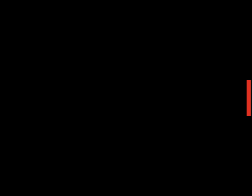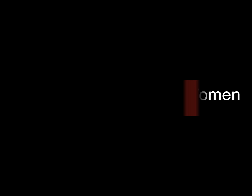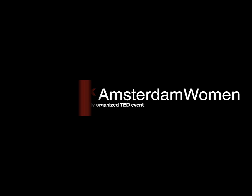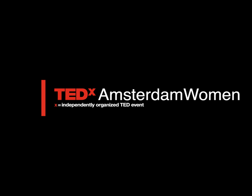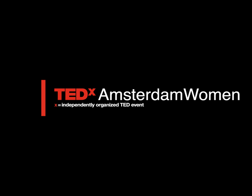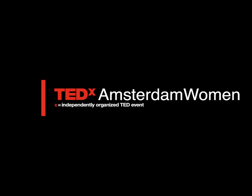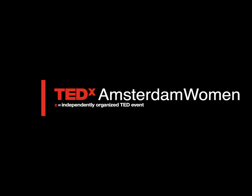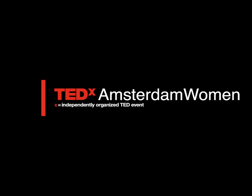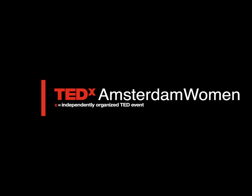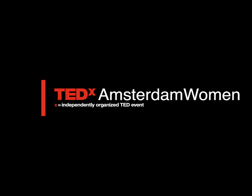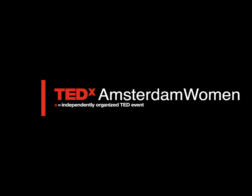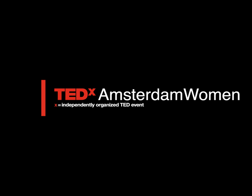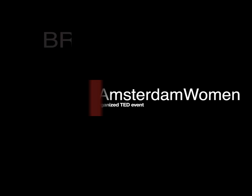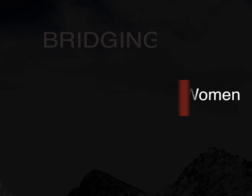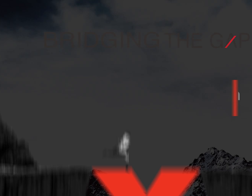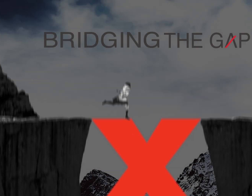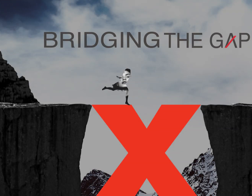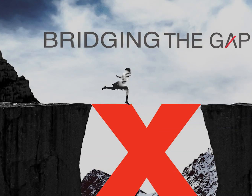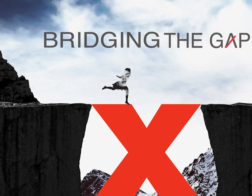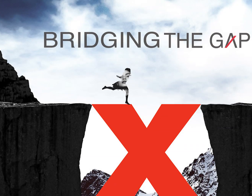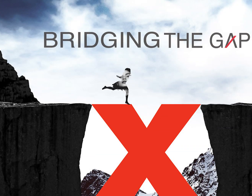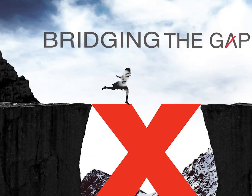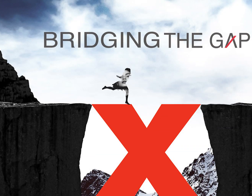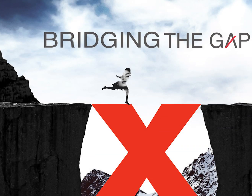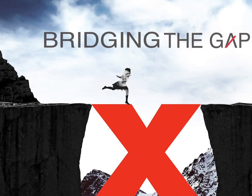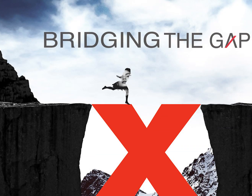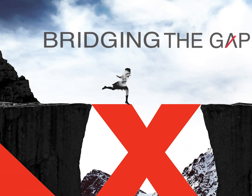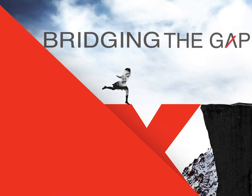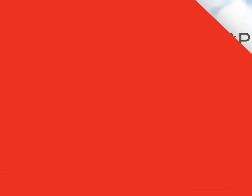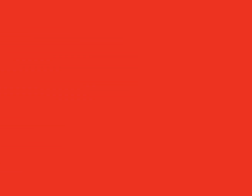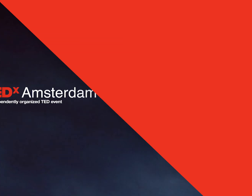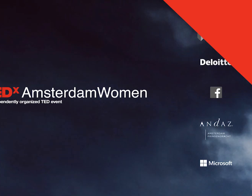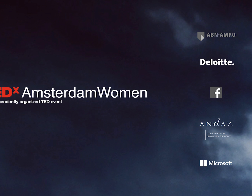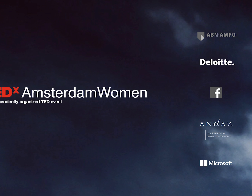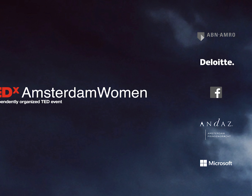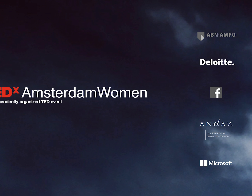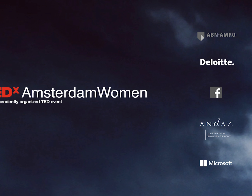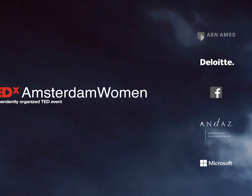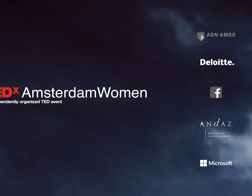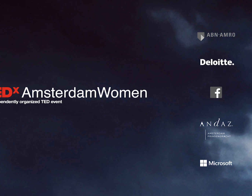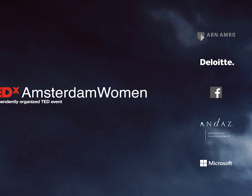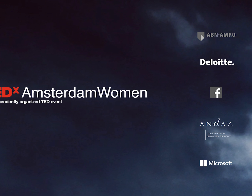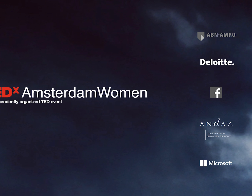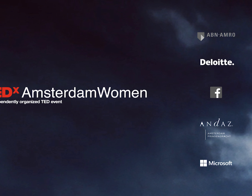Translator: Larissa Willemsen Reviewer: Rhonda Jacobs